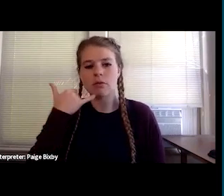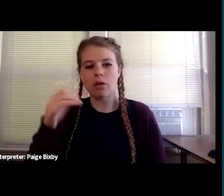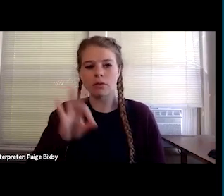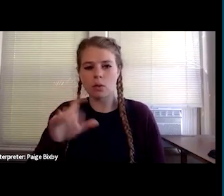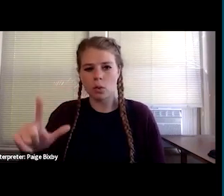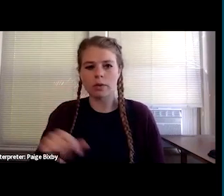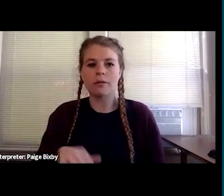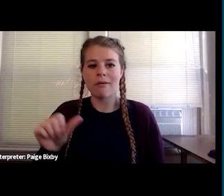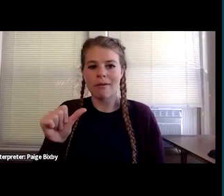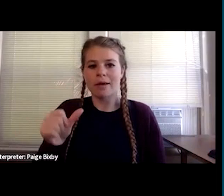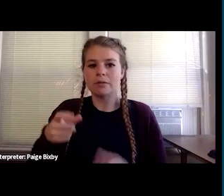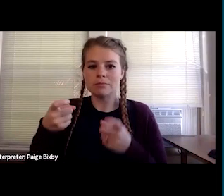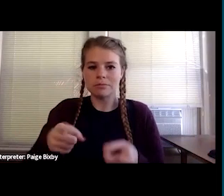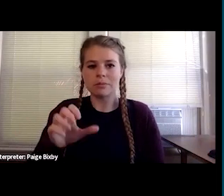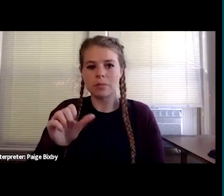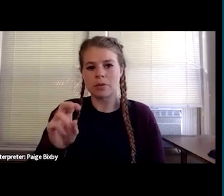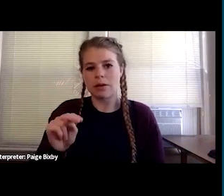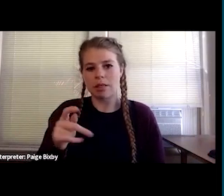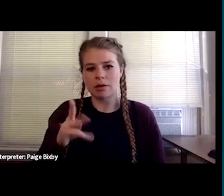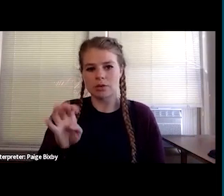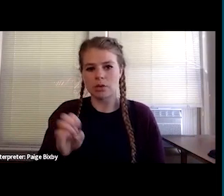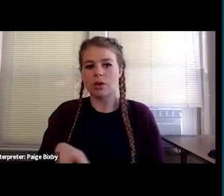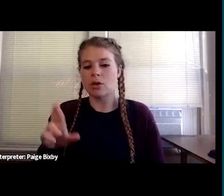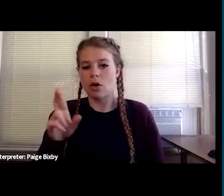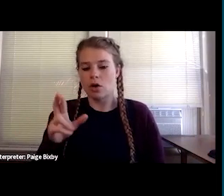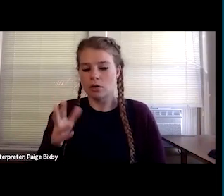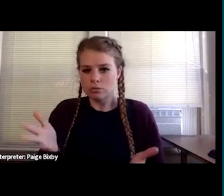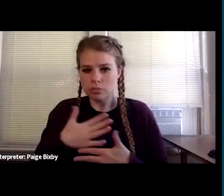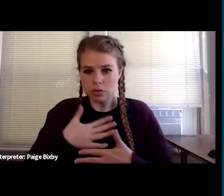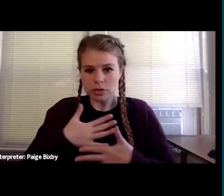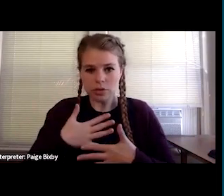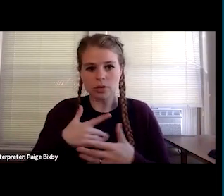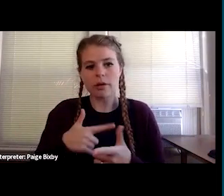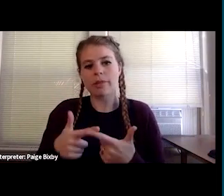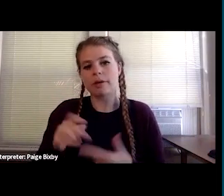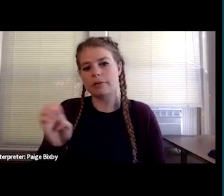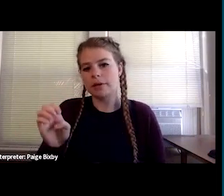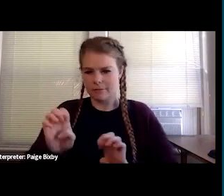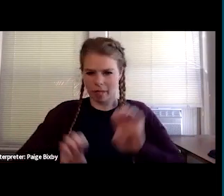R resuscitation, and E evaluate. So if you're looking at this picture, you put yourself at this scene,